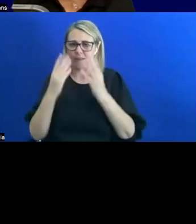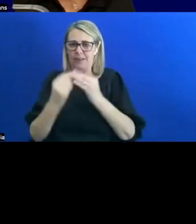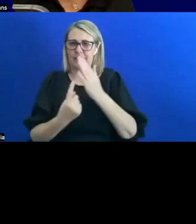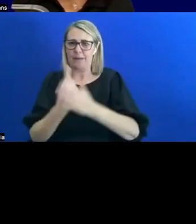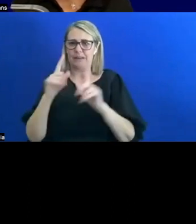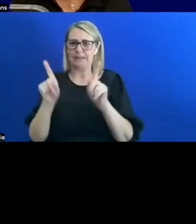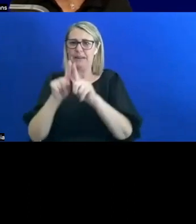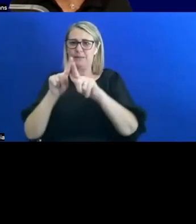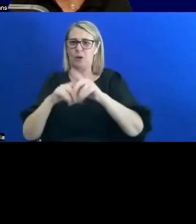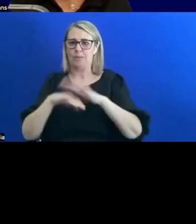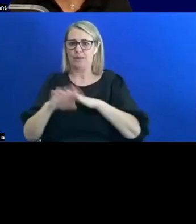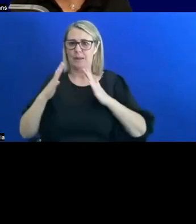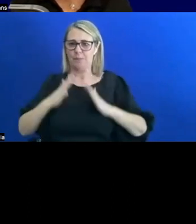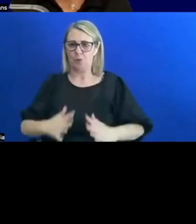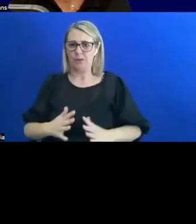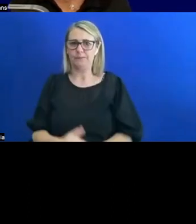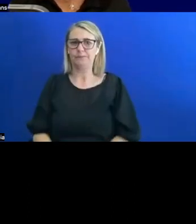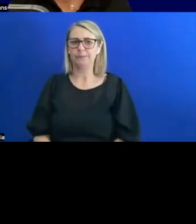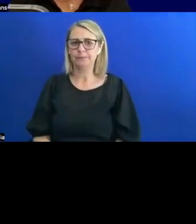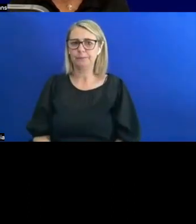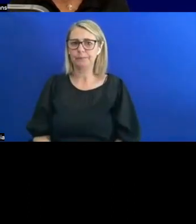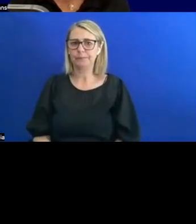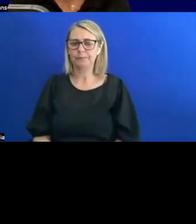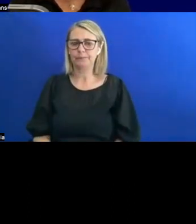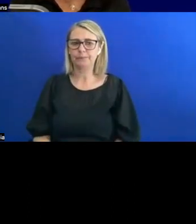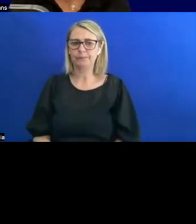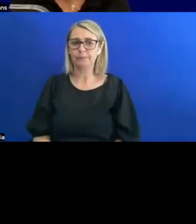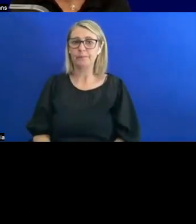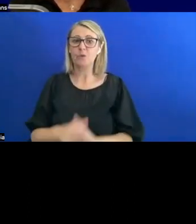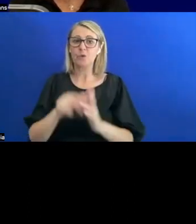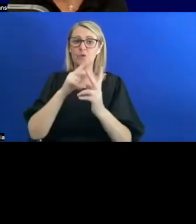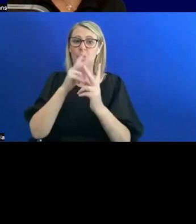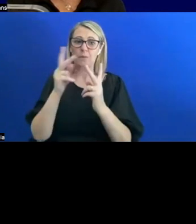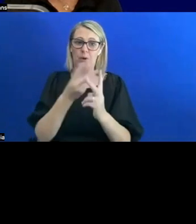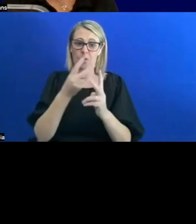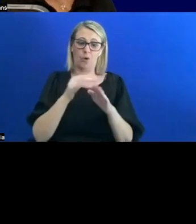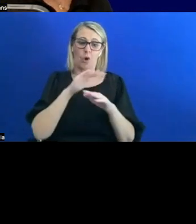It is important to acknowledge that both under and over responders may also have